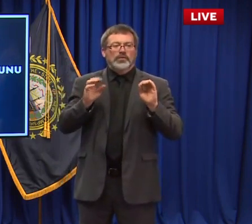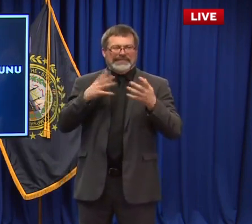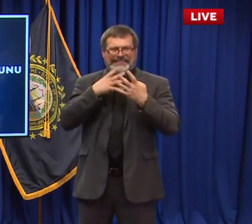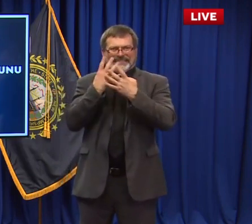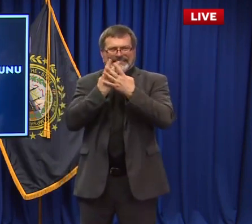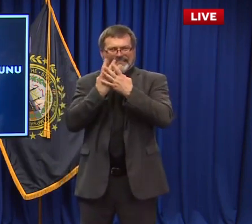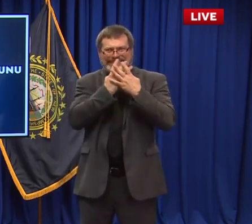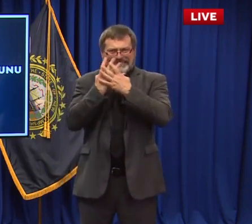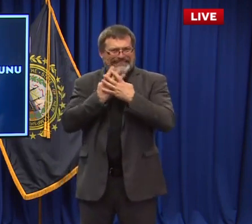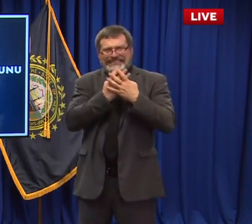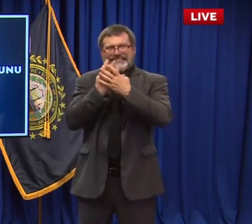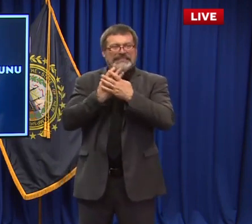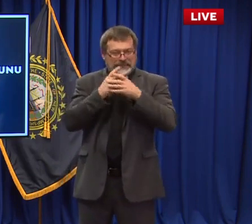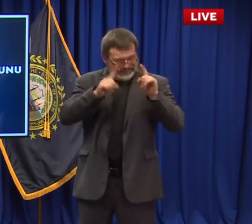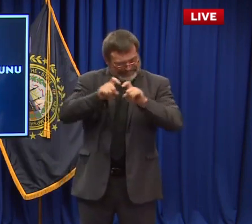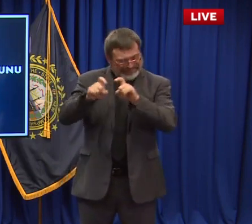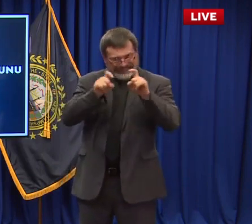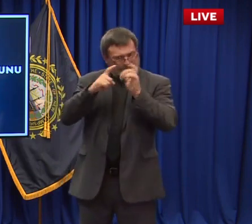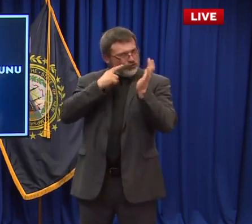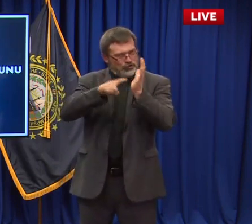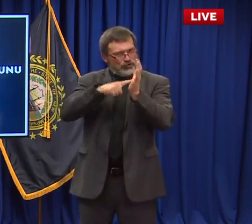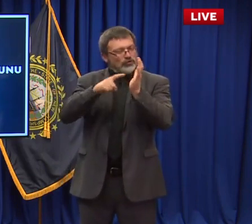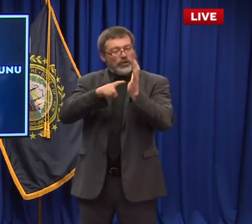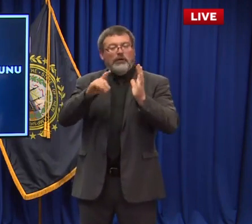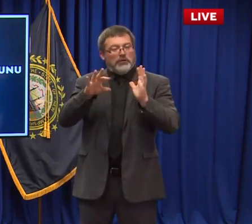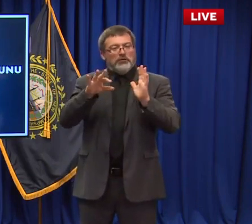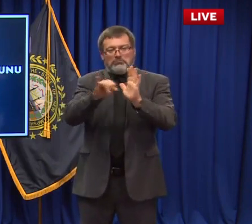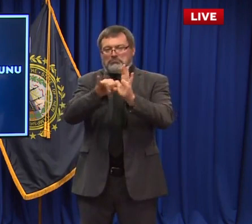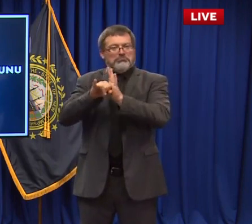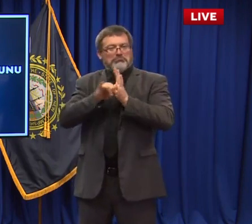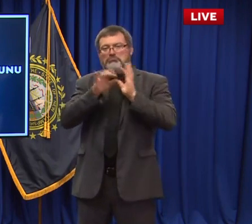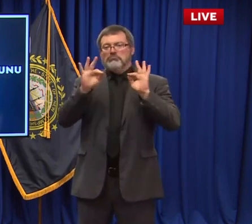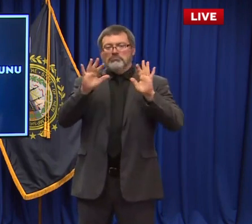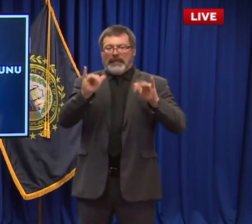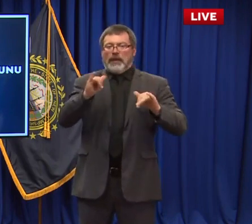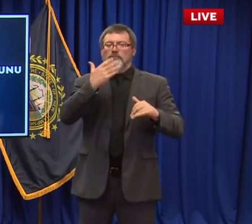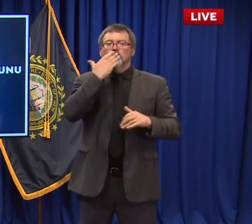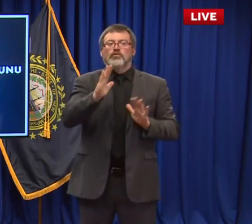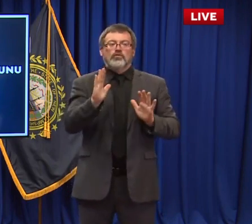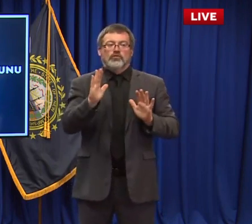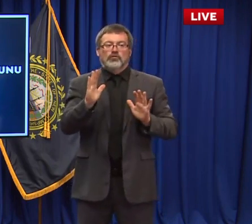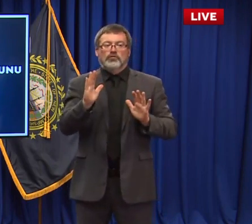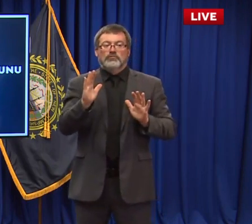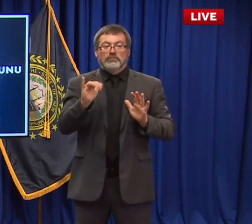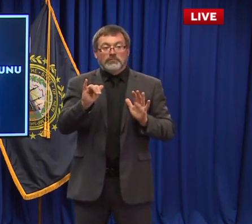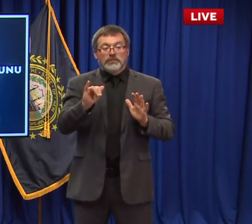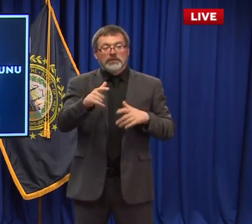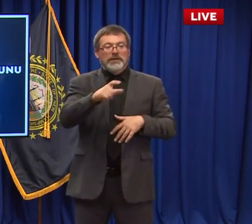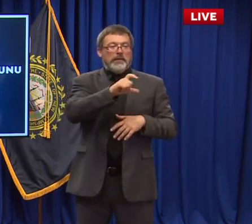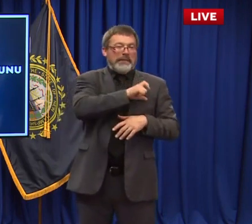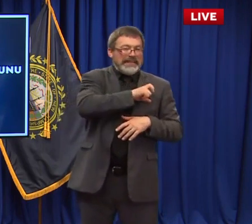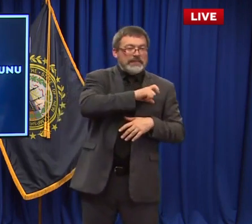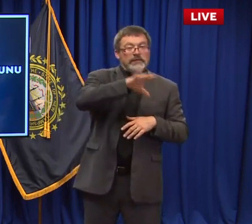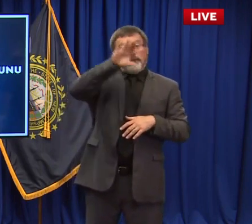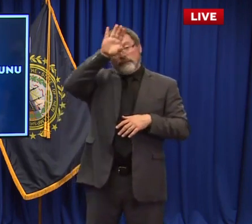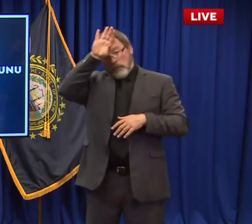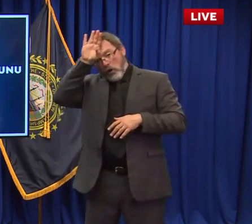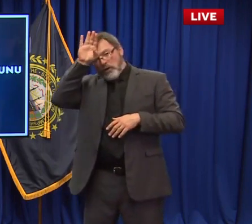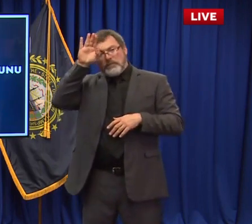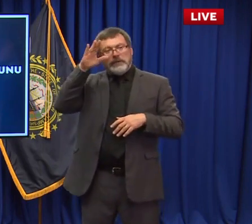WE MAKE SURE THOSE MEN AND WOMEN PUTTING THEMSELVES OUT THERE CAN GET TESTED QUICKLY IN SITUATIONS WHERE THERE MAY BE A QUESTION.